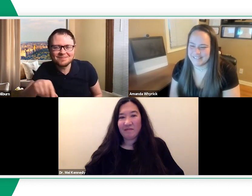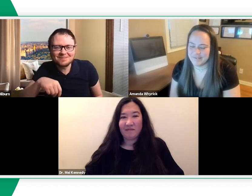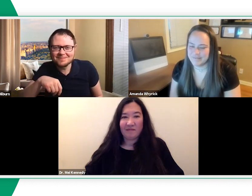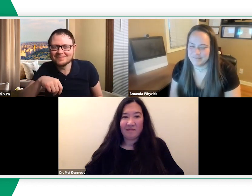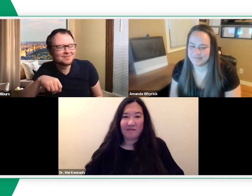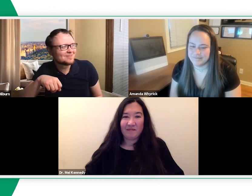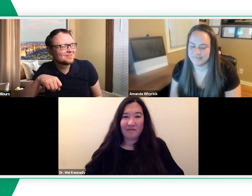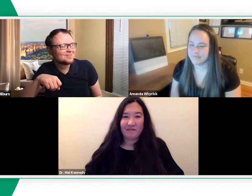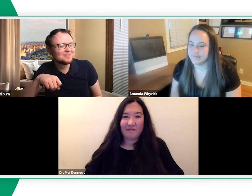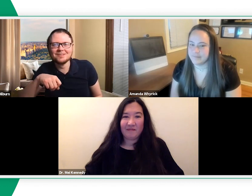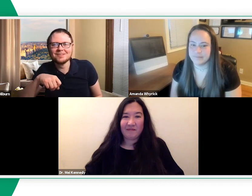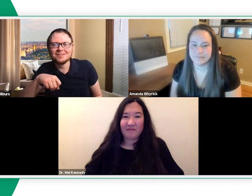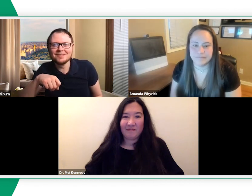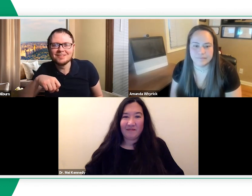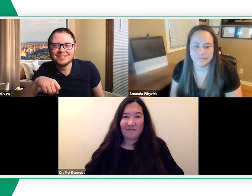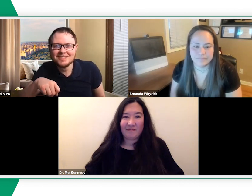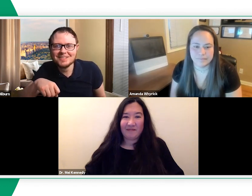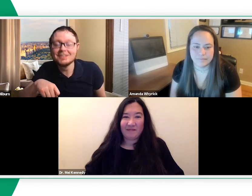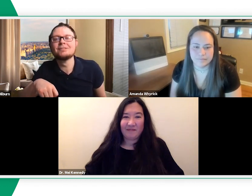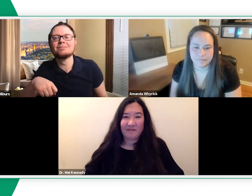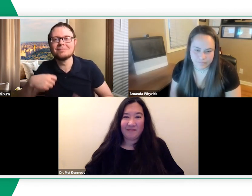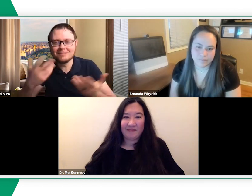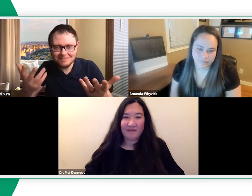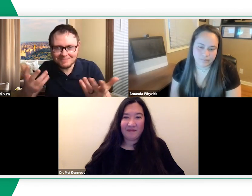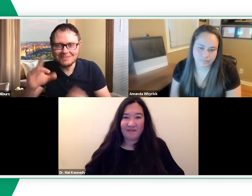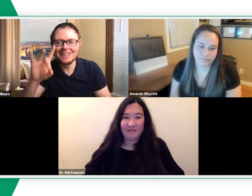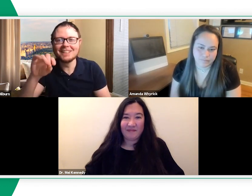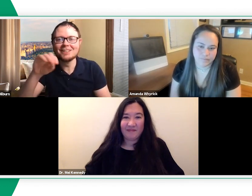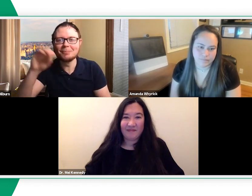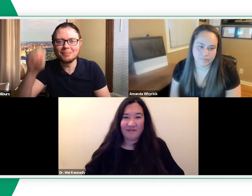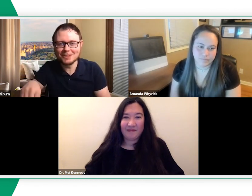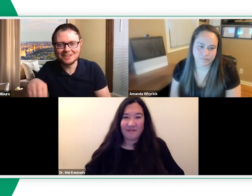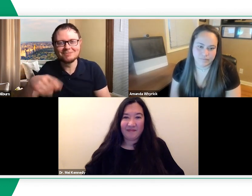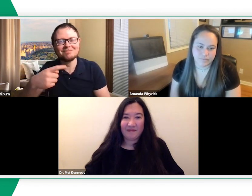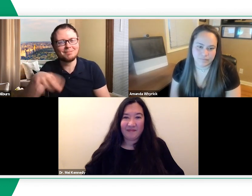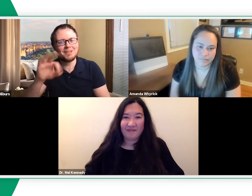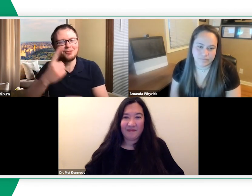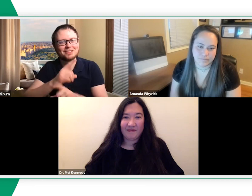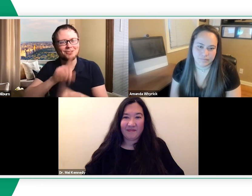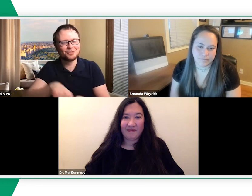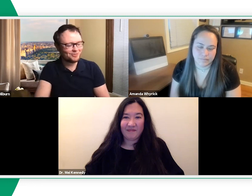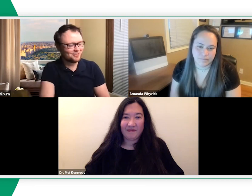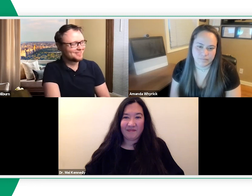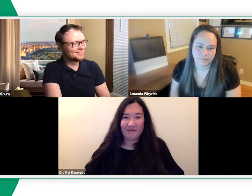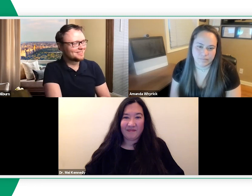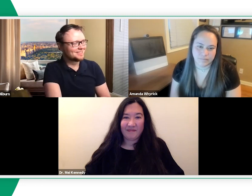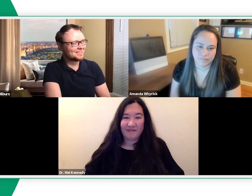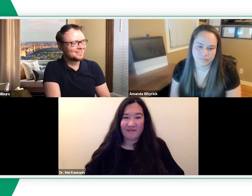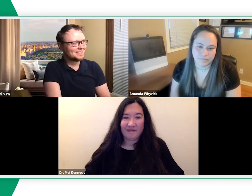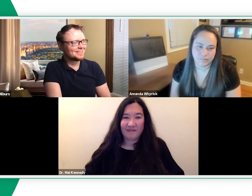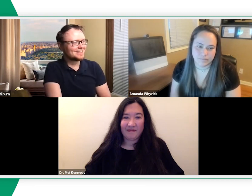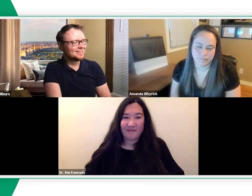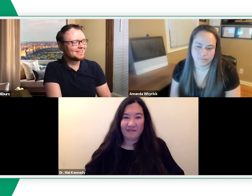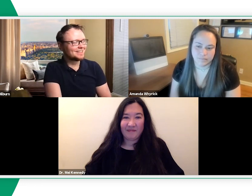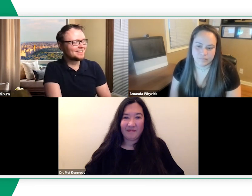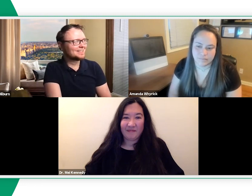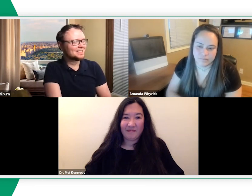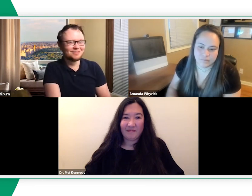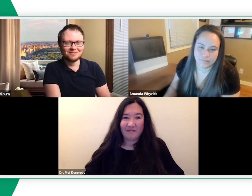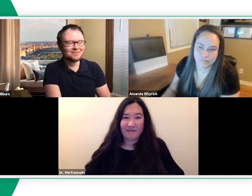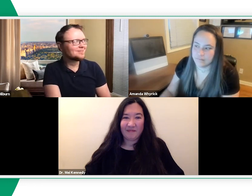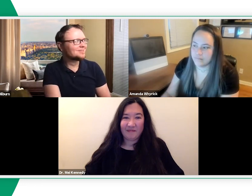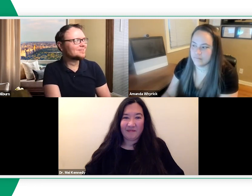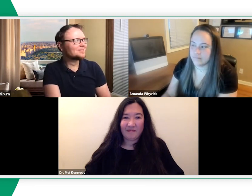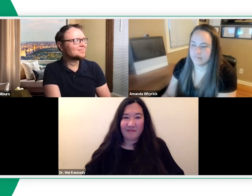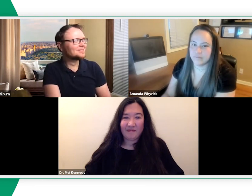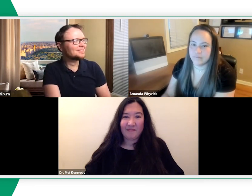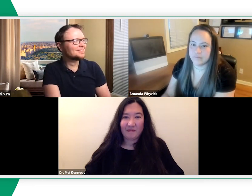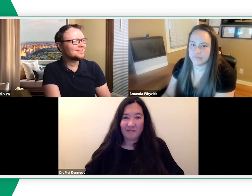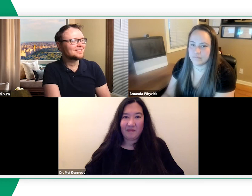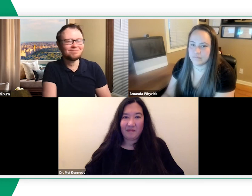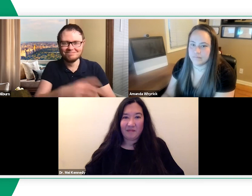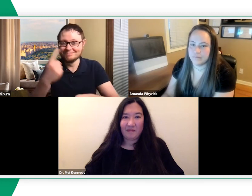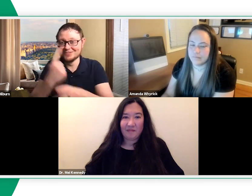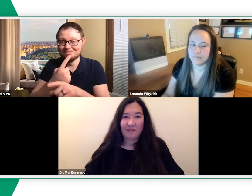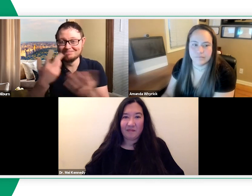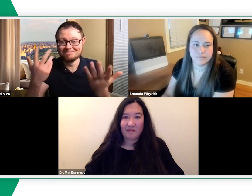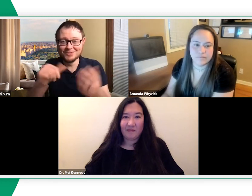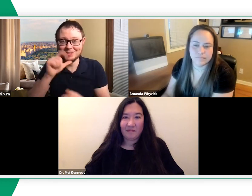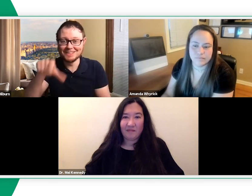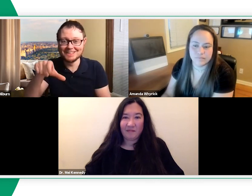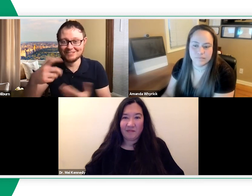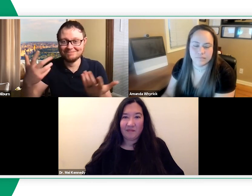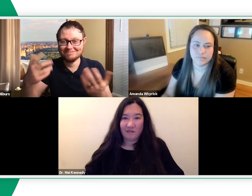these results. Okay, most everybody picked the right answer.